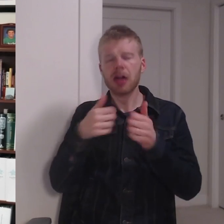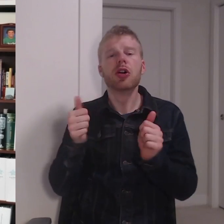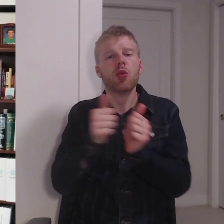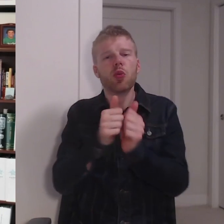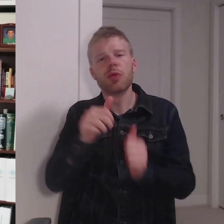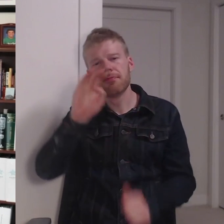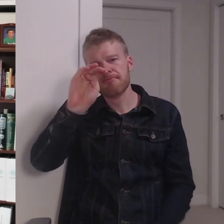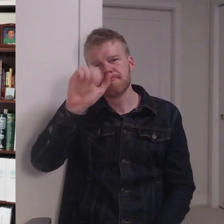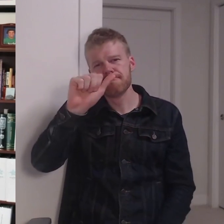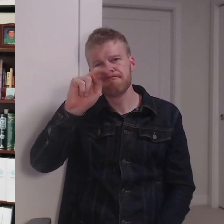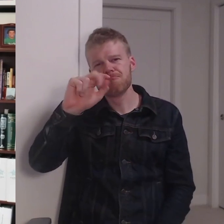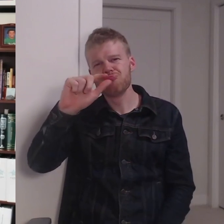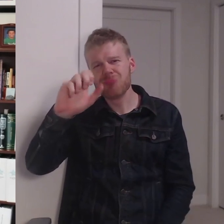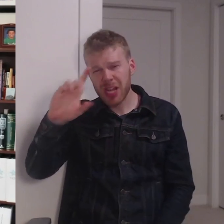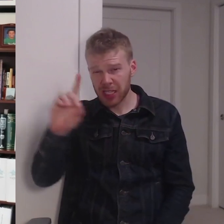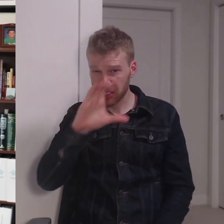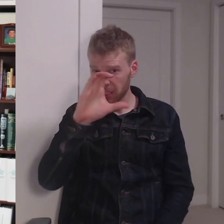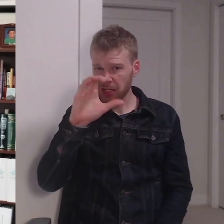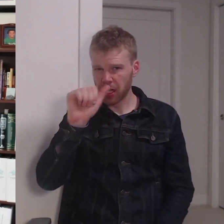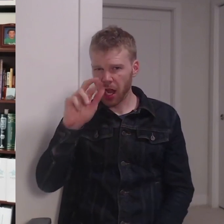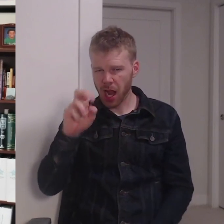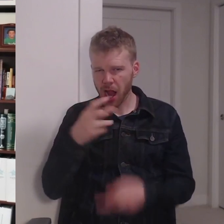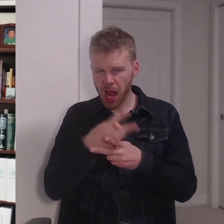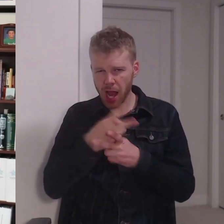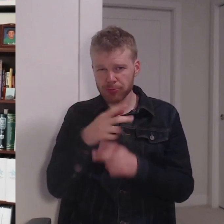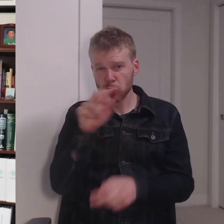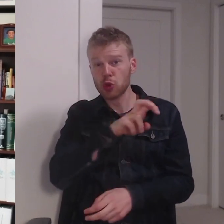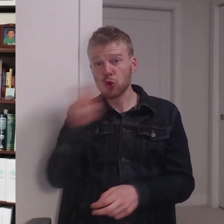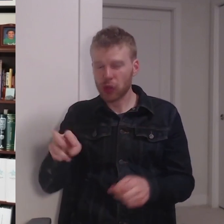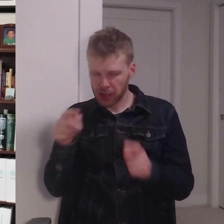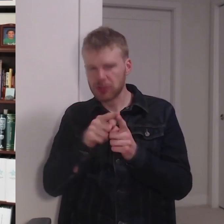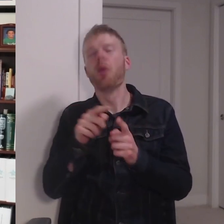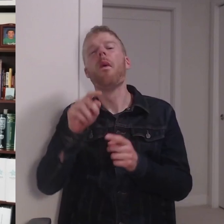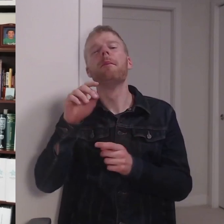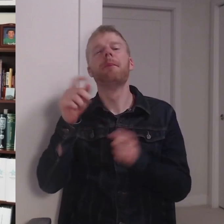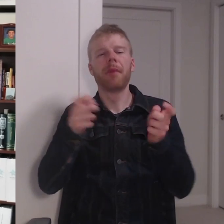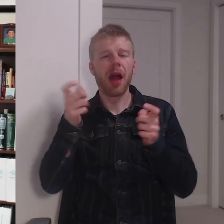most recent challenges with managed care the switch to managed care for long term